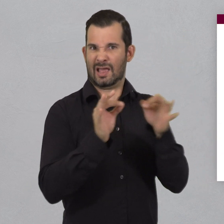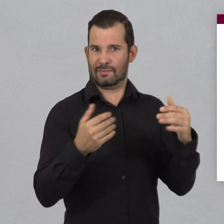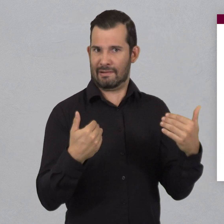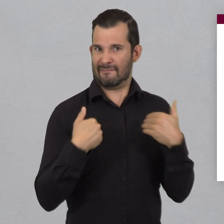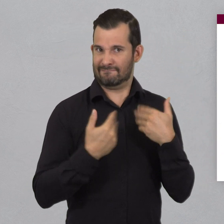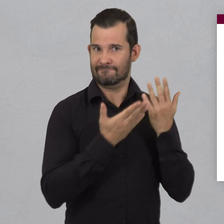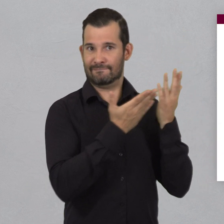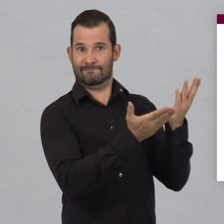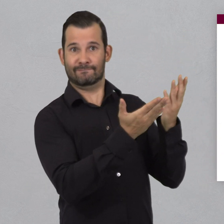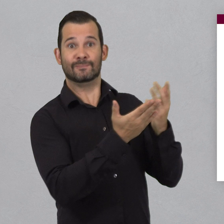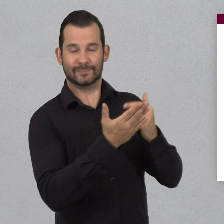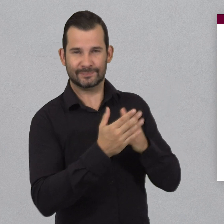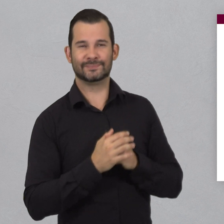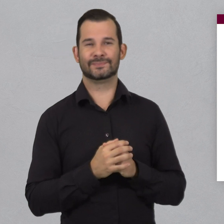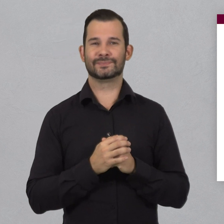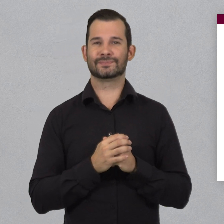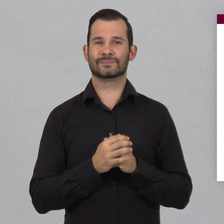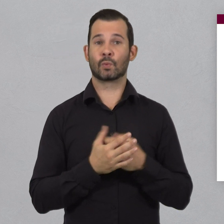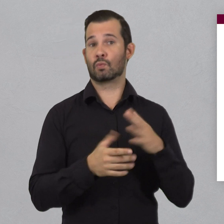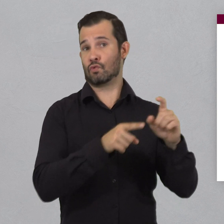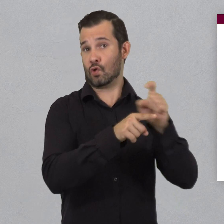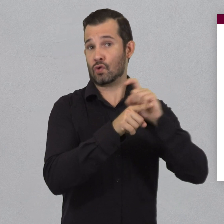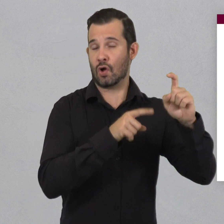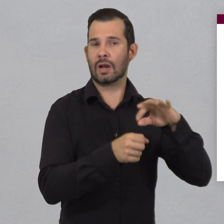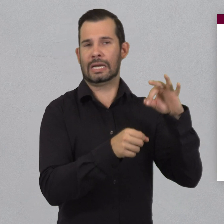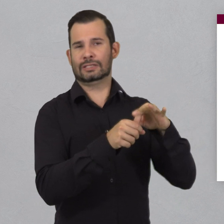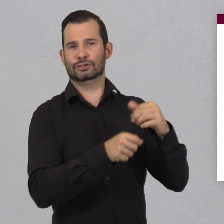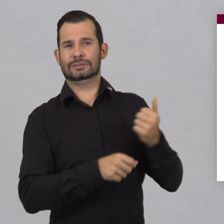in multiple languages. · Call Elections Canada